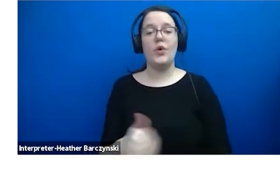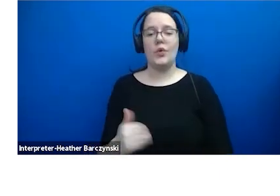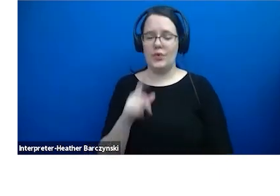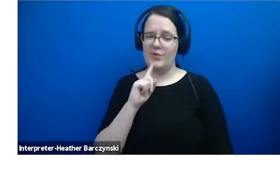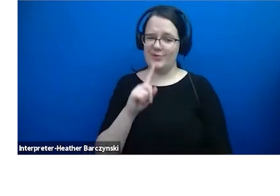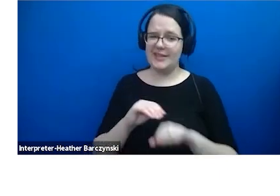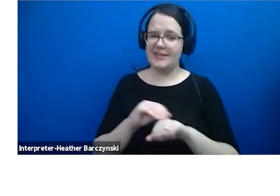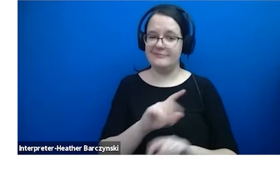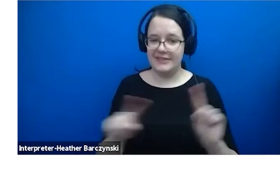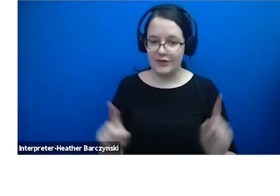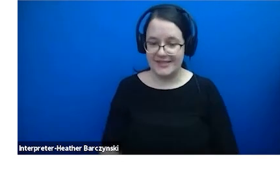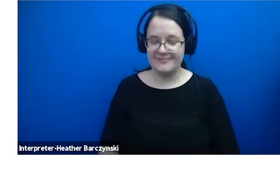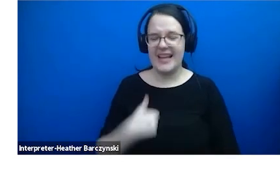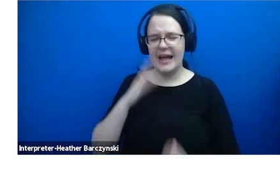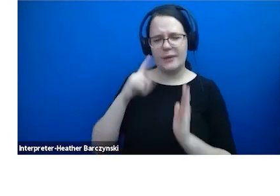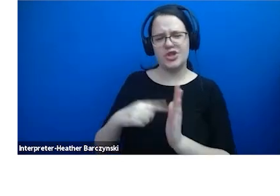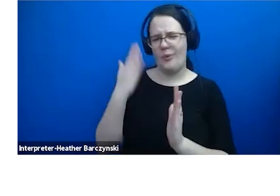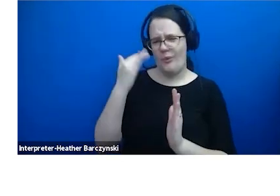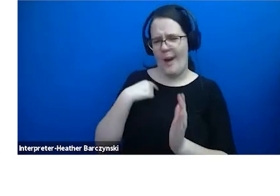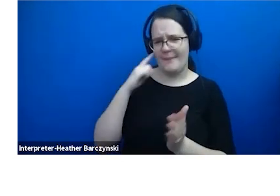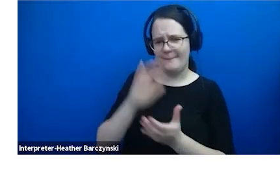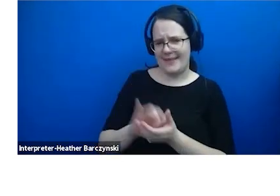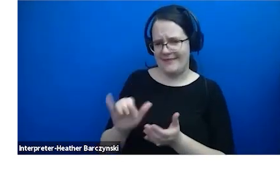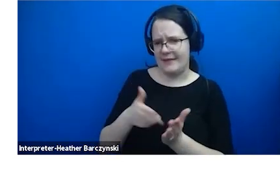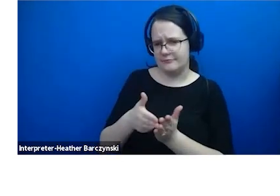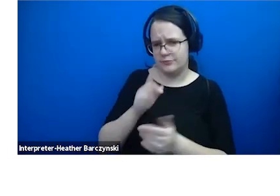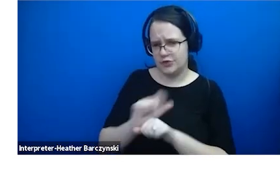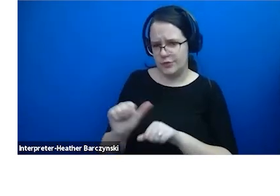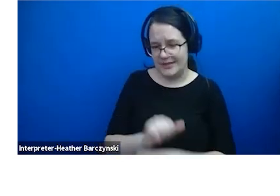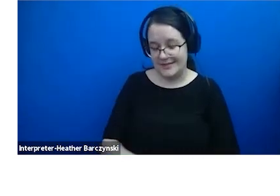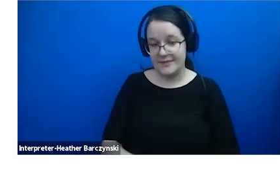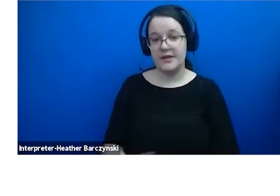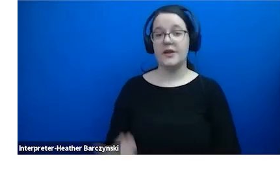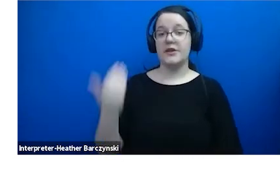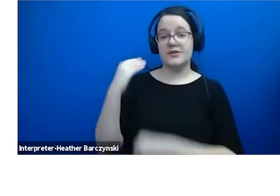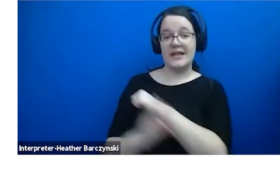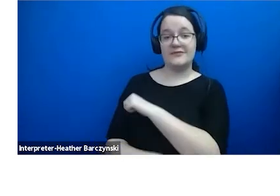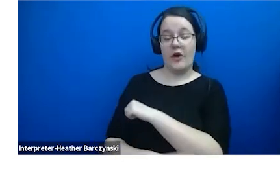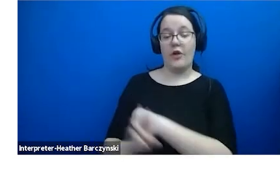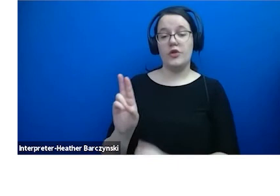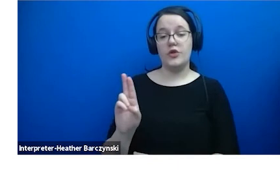show you why i think that's true so last fall we surveyed the urmc employees to see whether